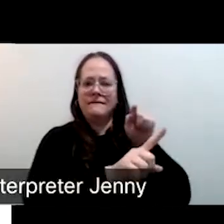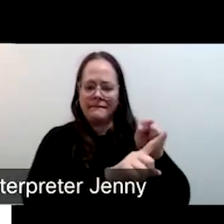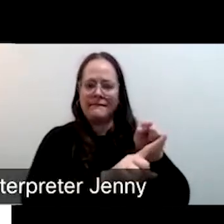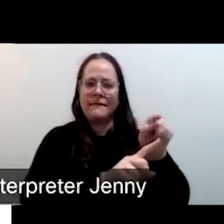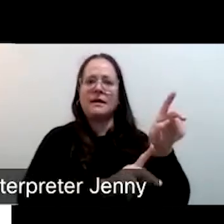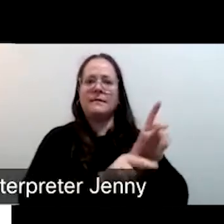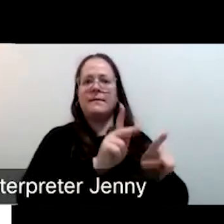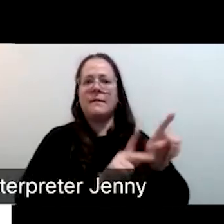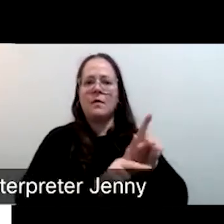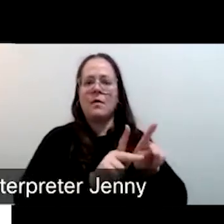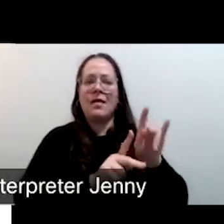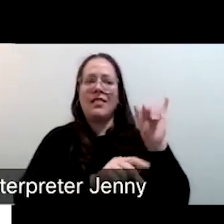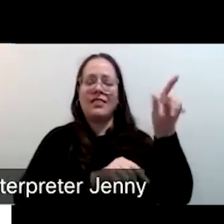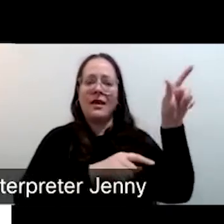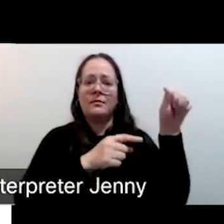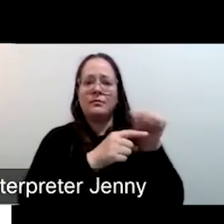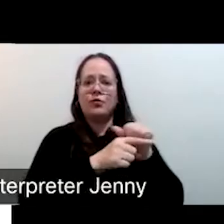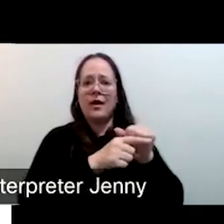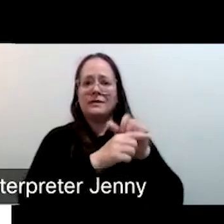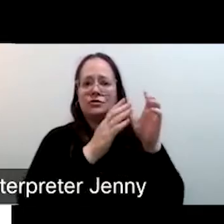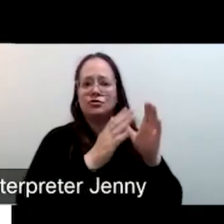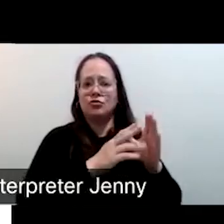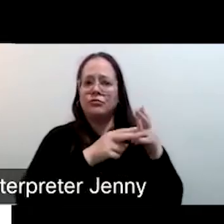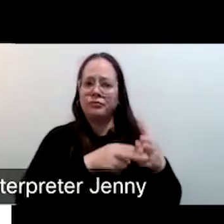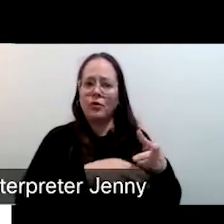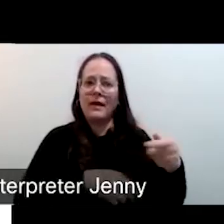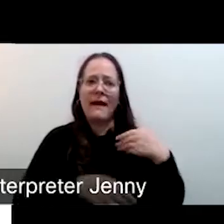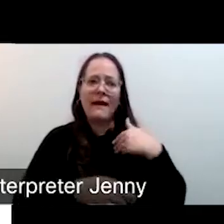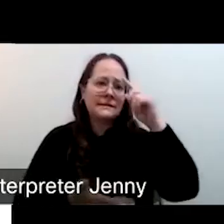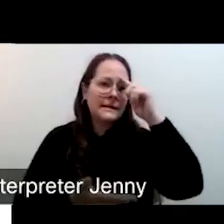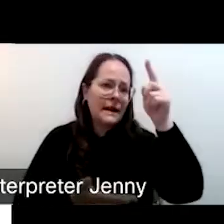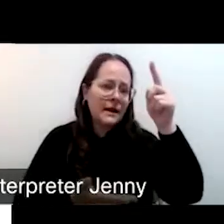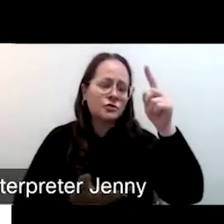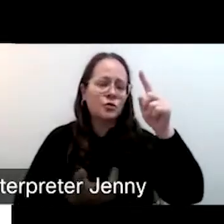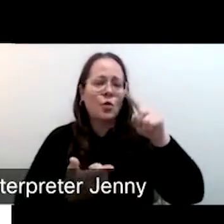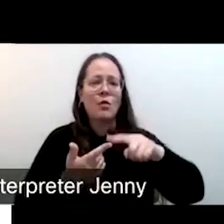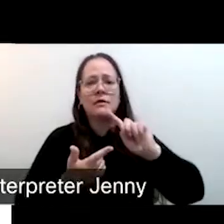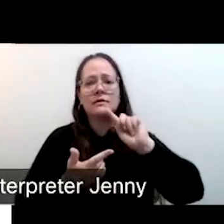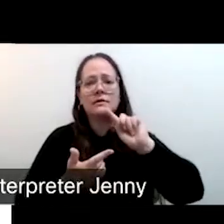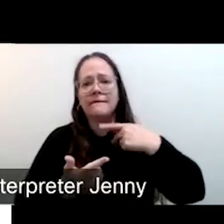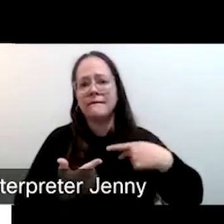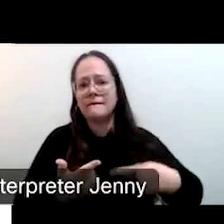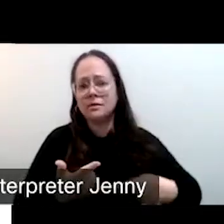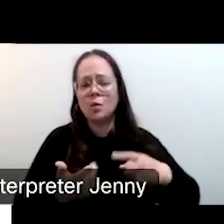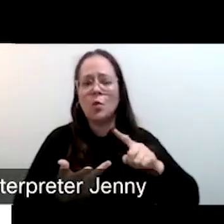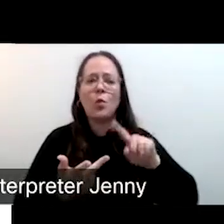a practitioner considers to have an intellectual, severe physical, or psychiatric disability.